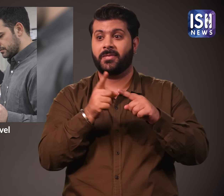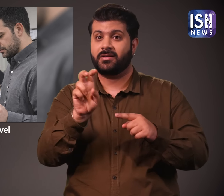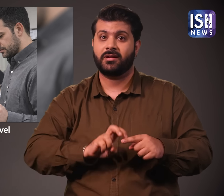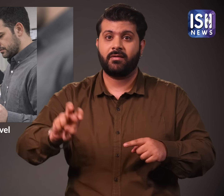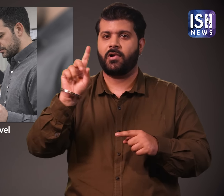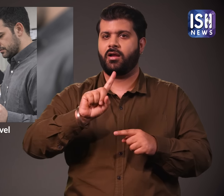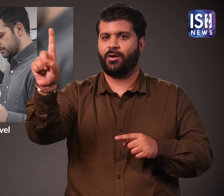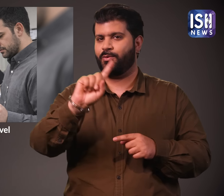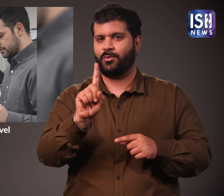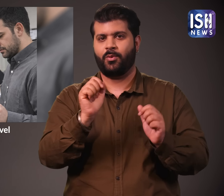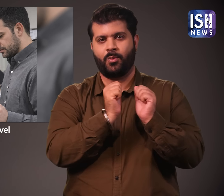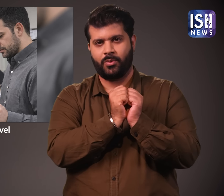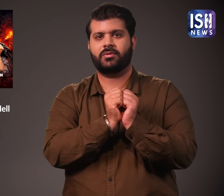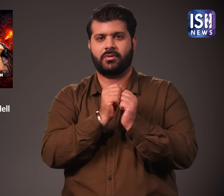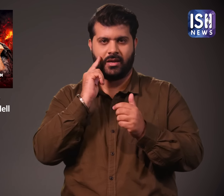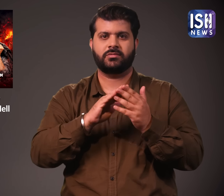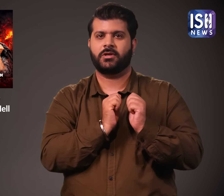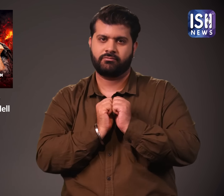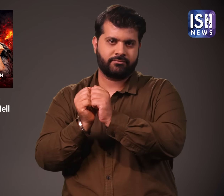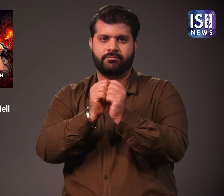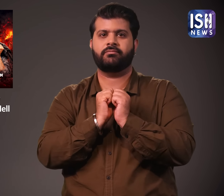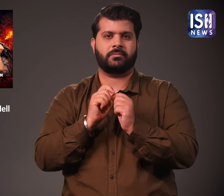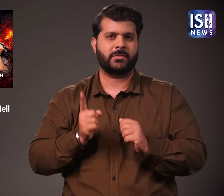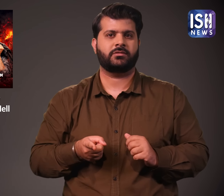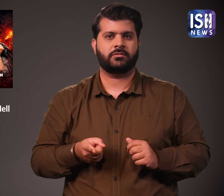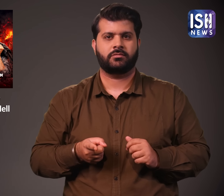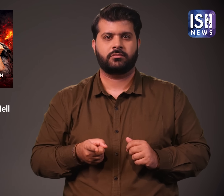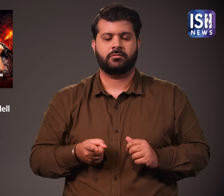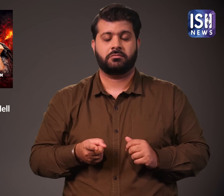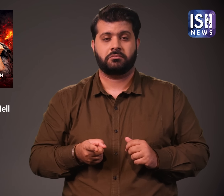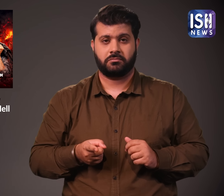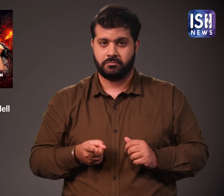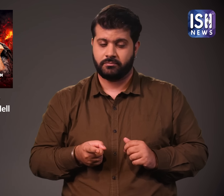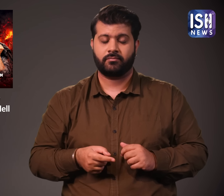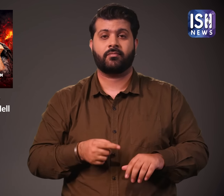Often, they are also not allowed to travel alone but with husband.